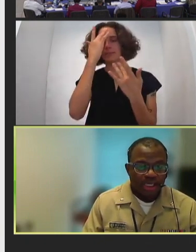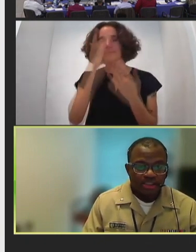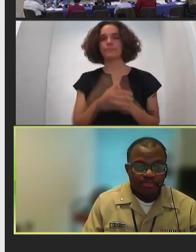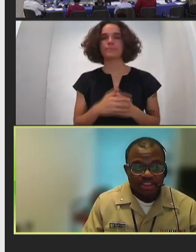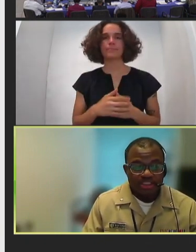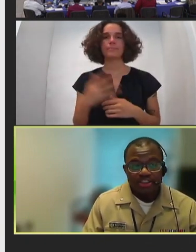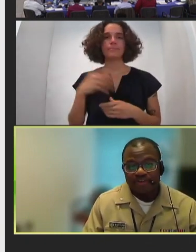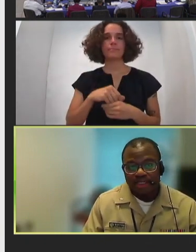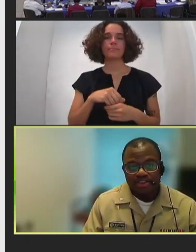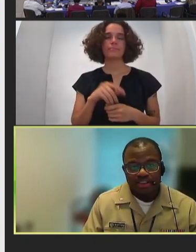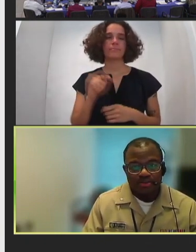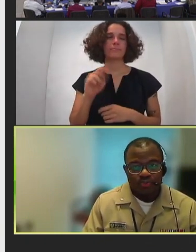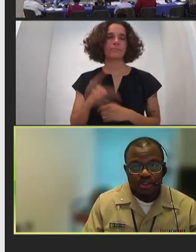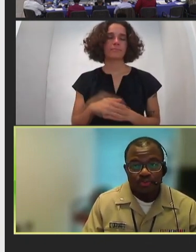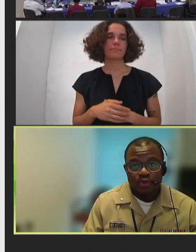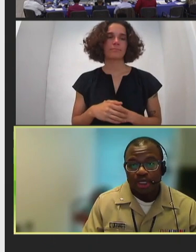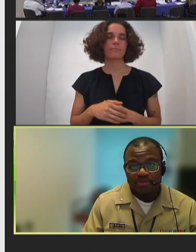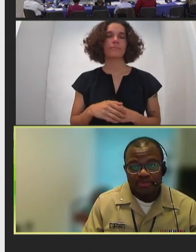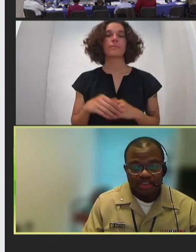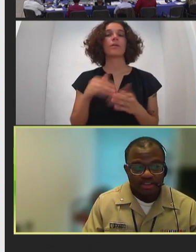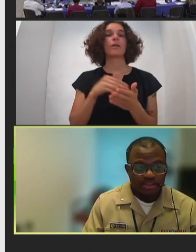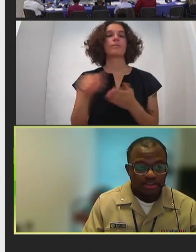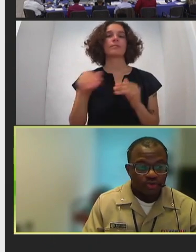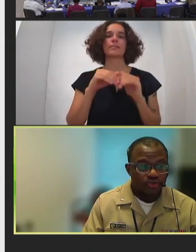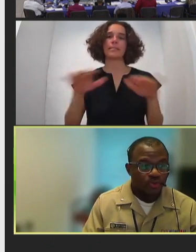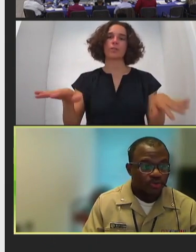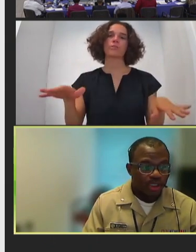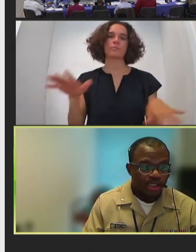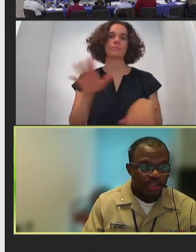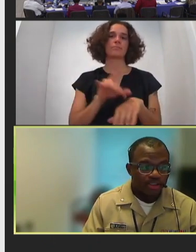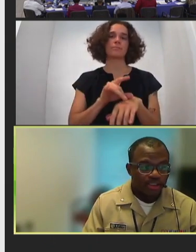And the BCG vaccine, one of the more common vaccines in use worldwide,